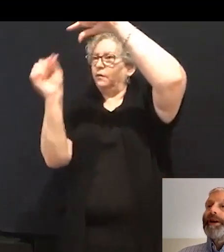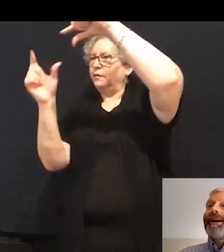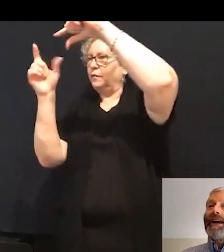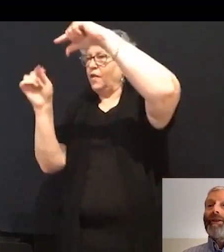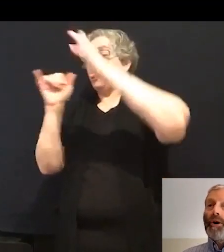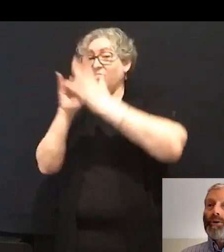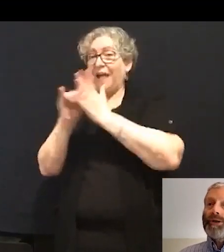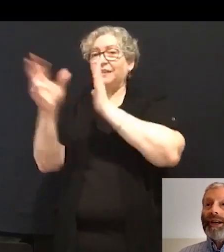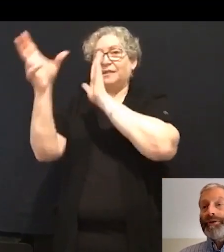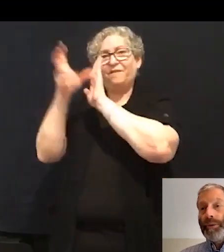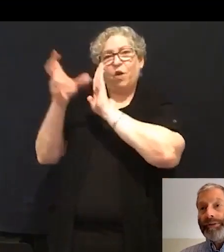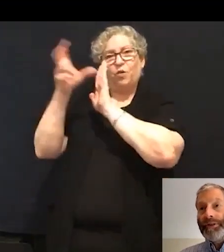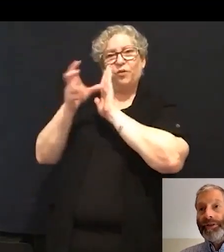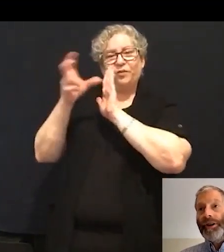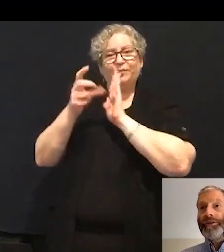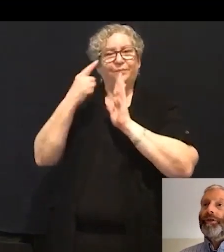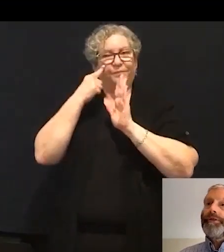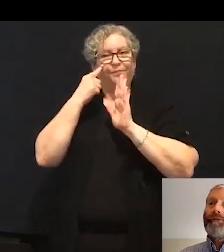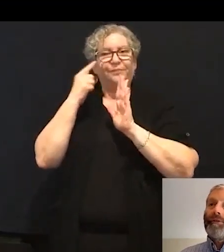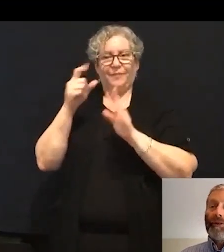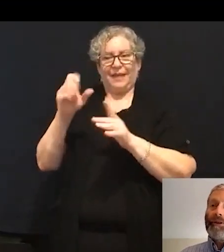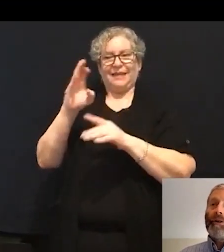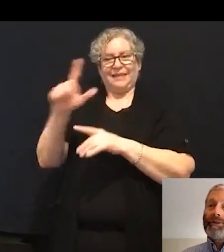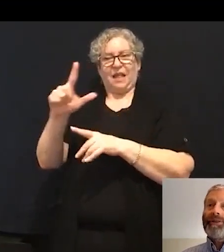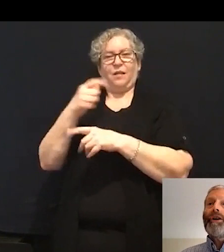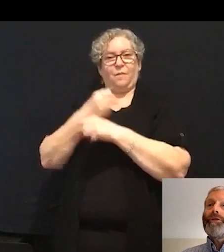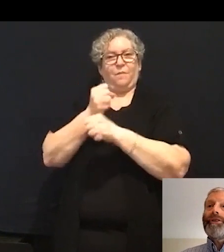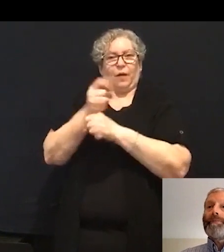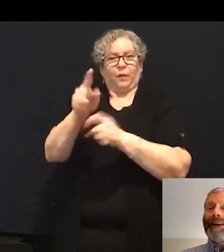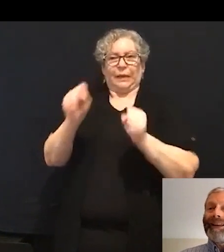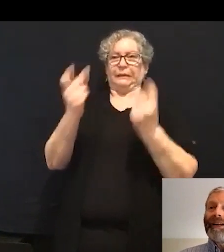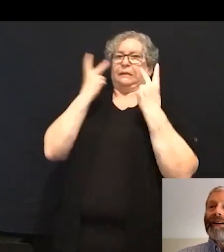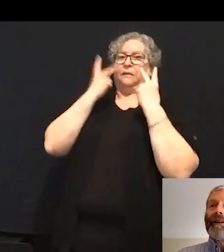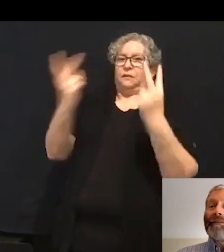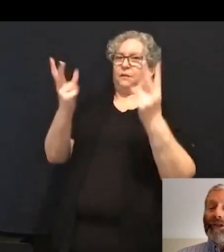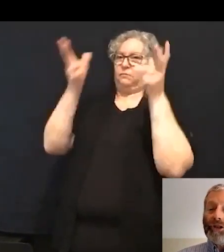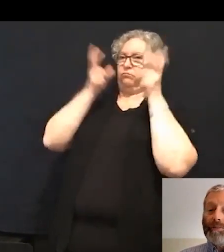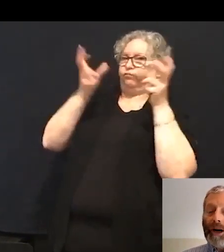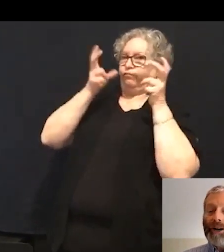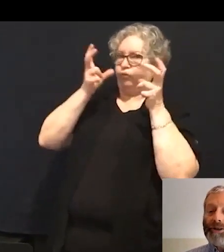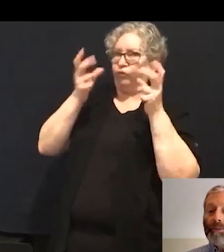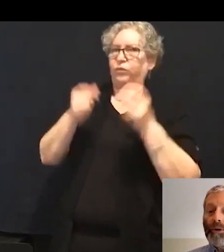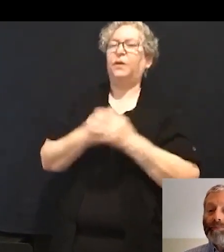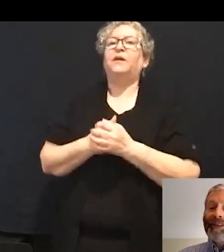And those, as we've discussed, are the cells that make vision possible.